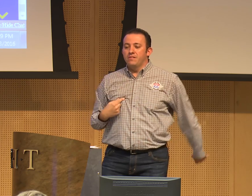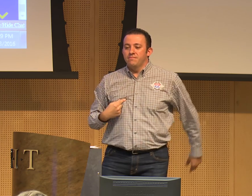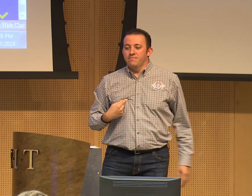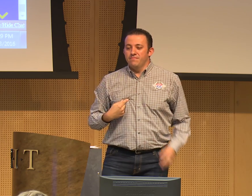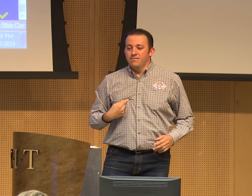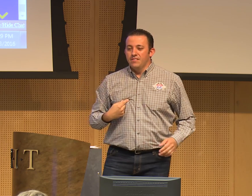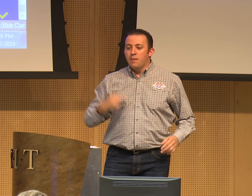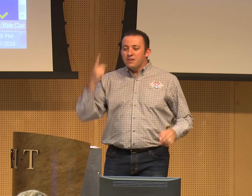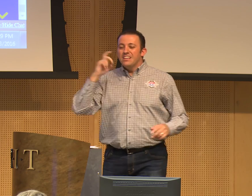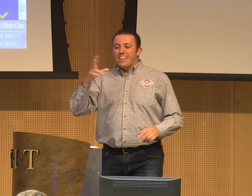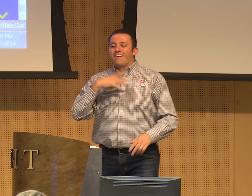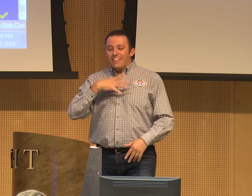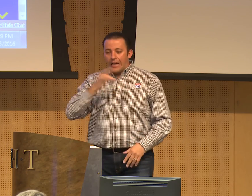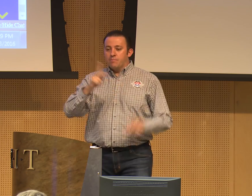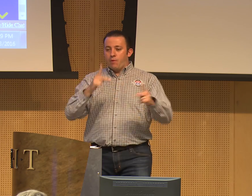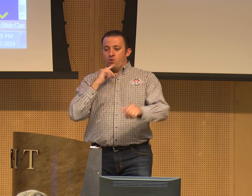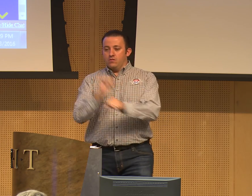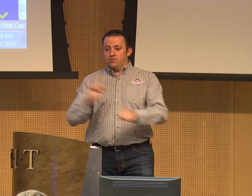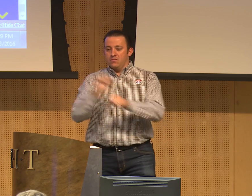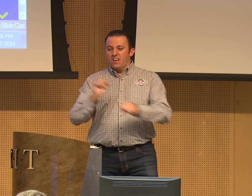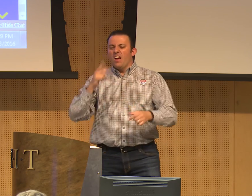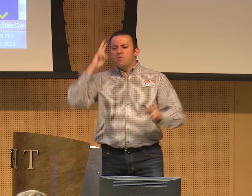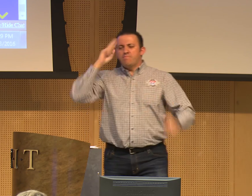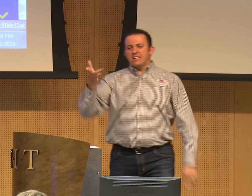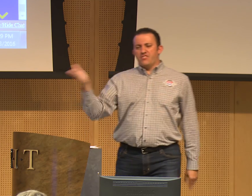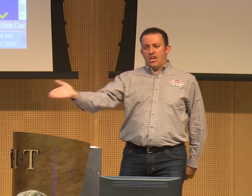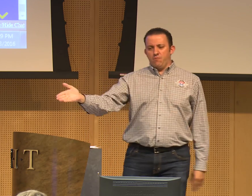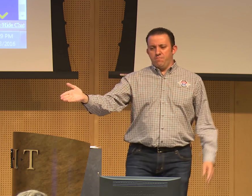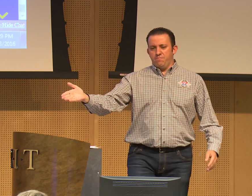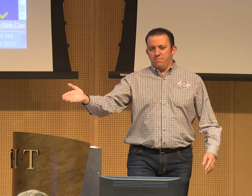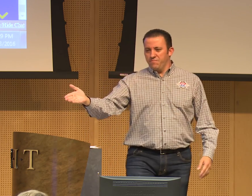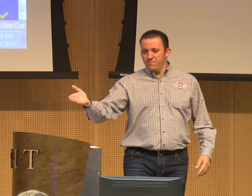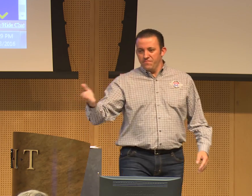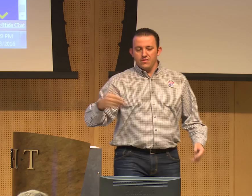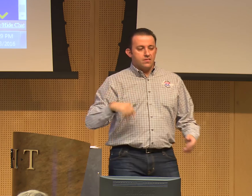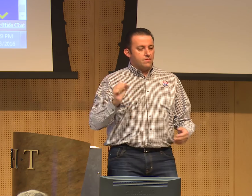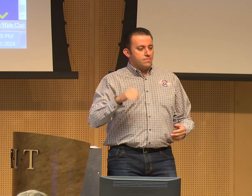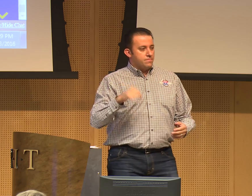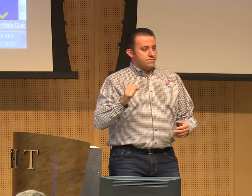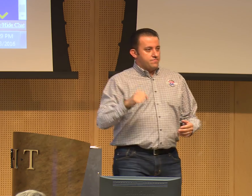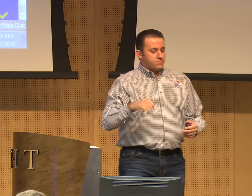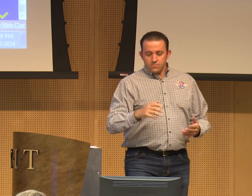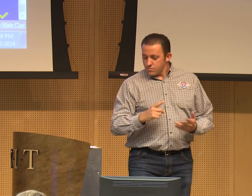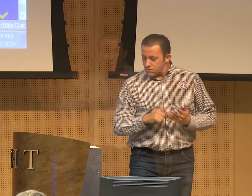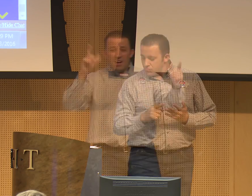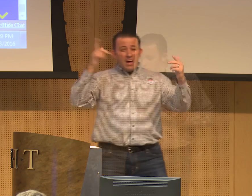and I'm consistent in my materials, the respect is built, and that's when I'm able to get those "yeses."